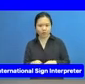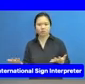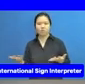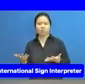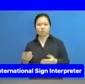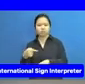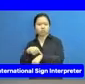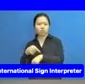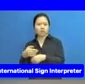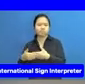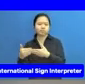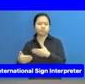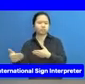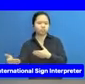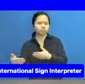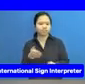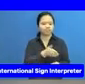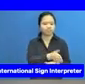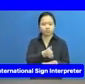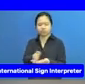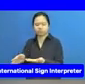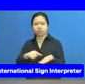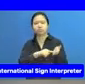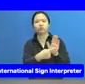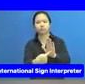until the 31st of March, 2024.